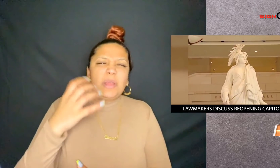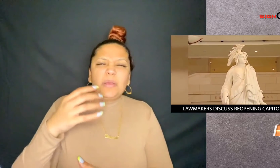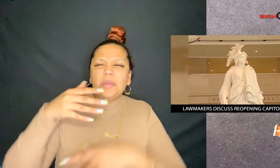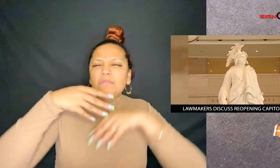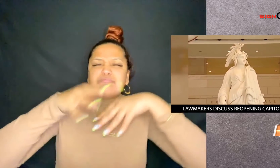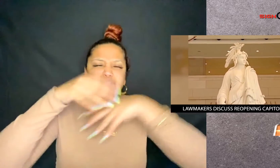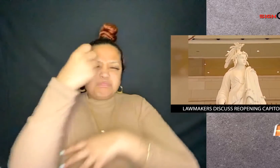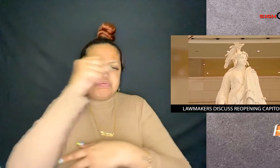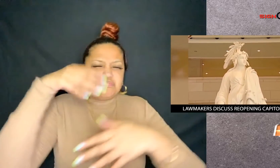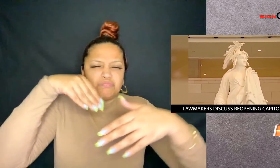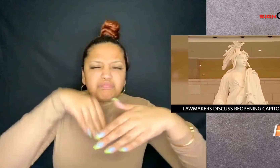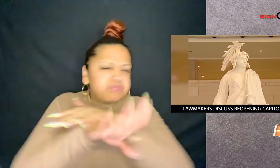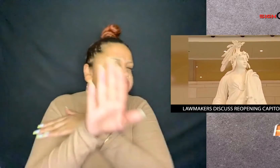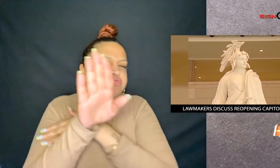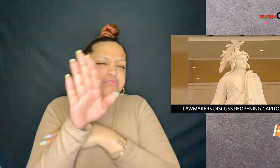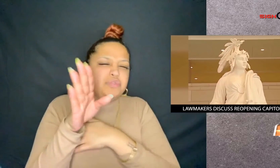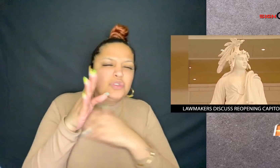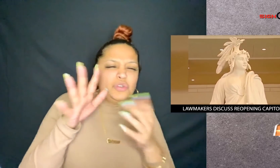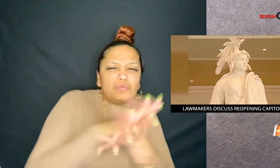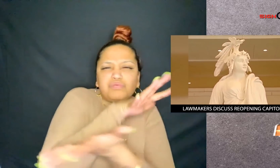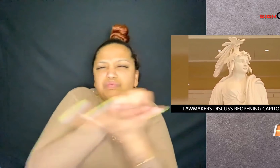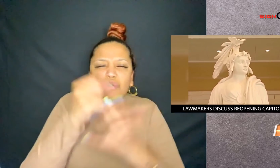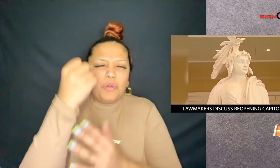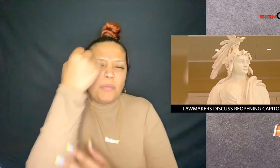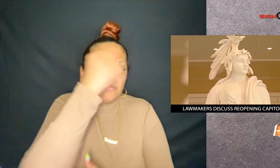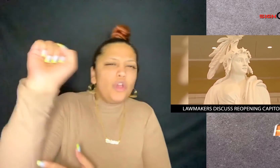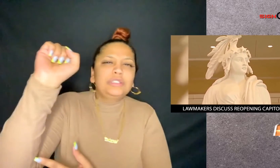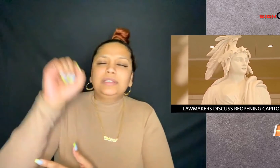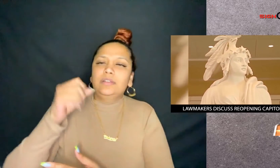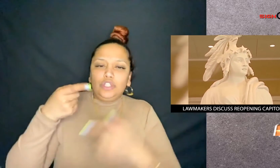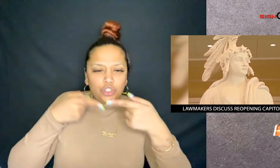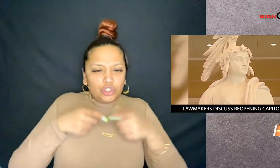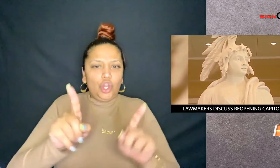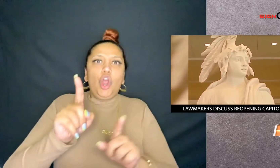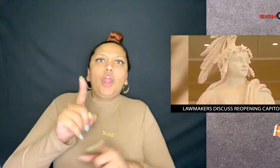it's been nearly 2 years since the pandemic shut down the capitol building to the public